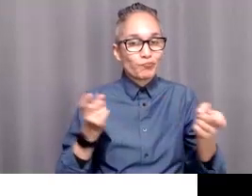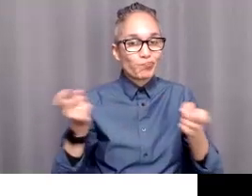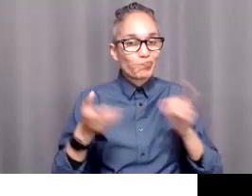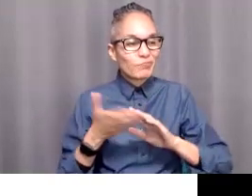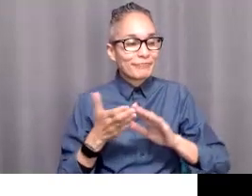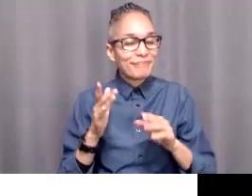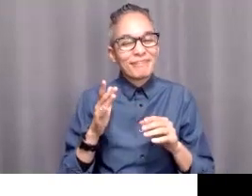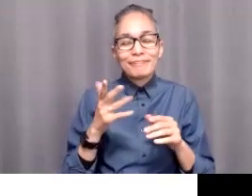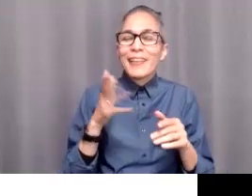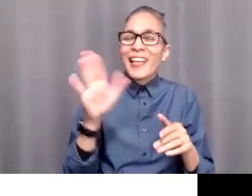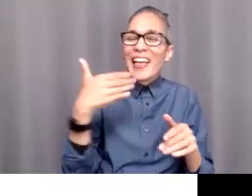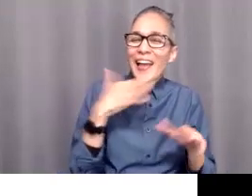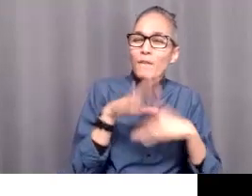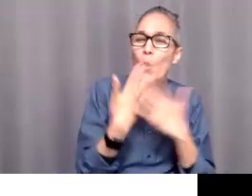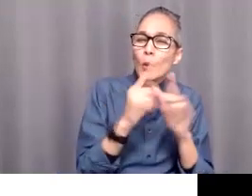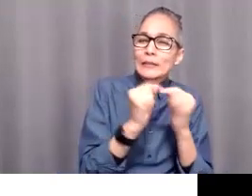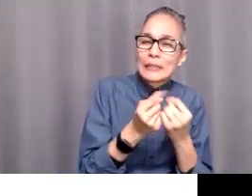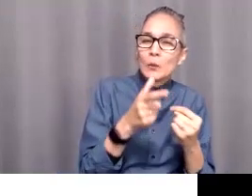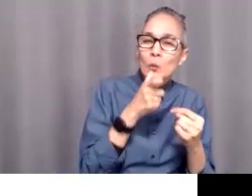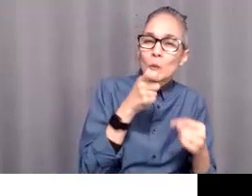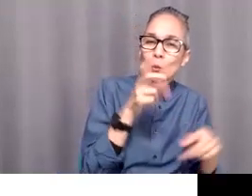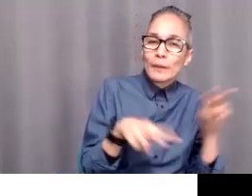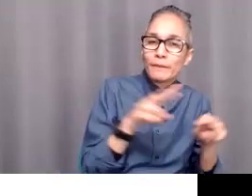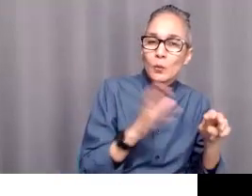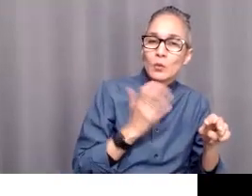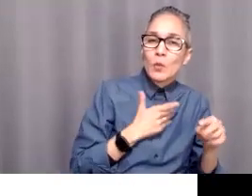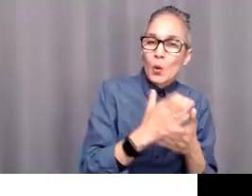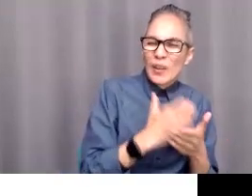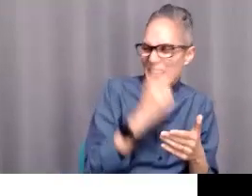there's a small team that reviews the courses, a group of three individuals.